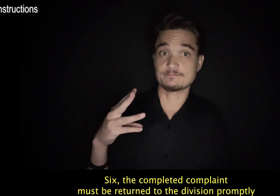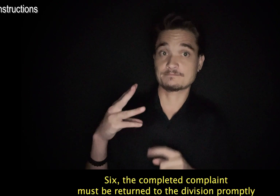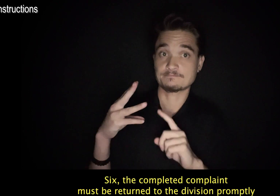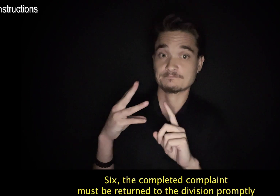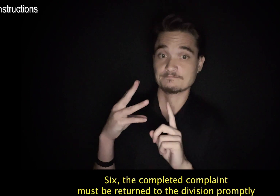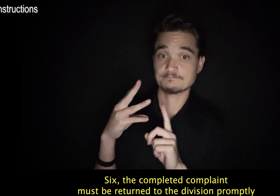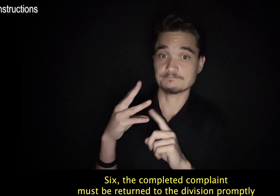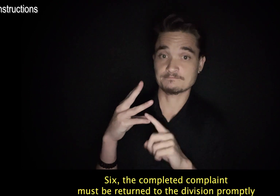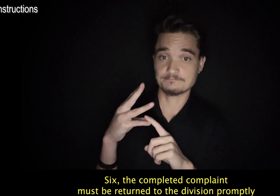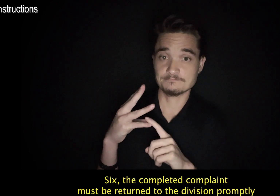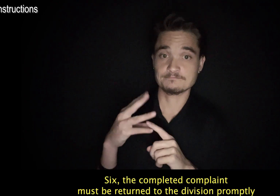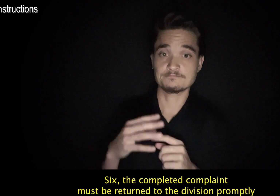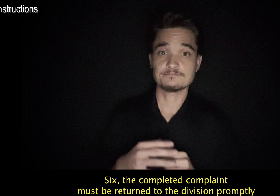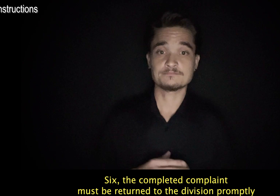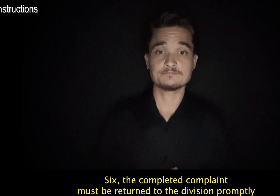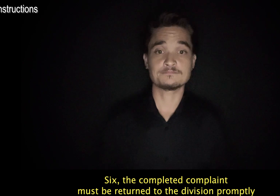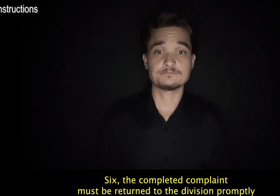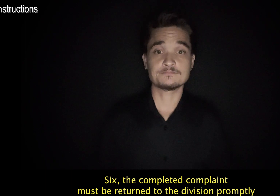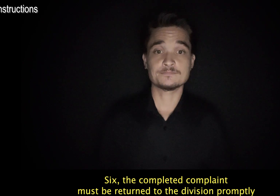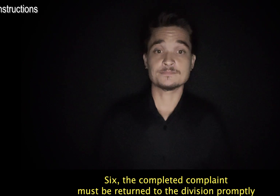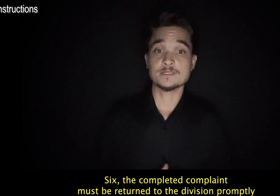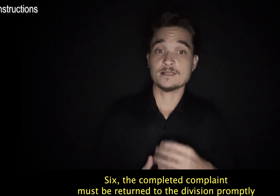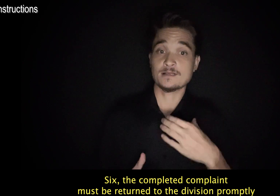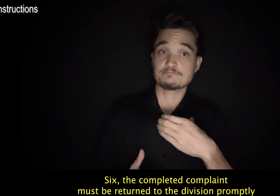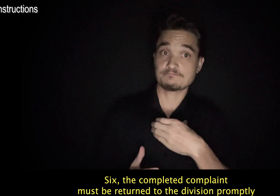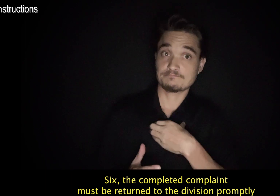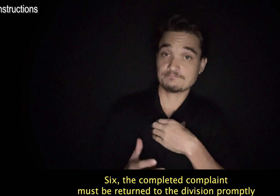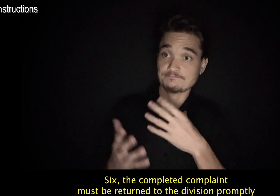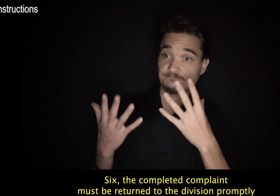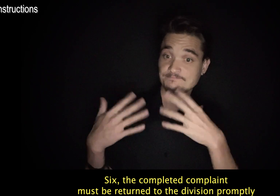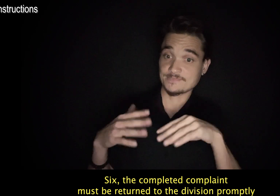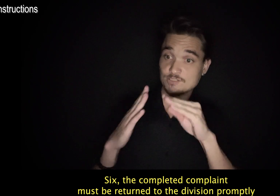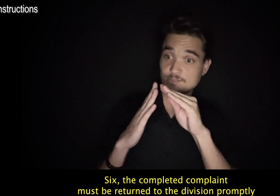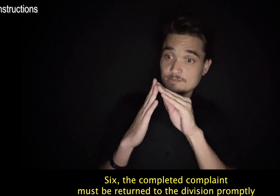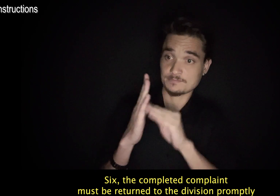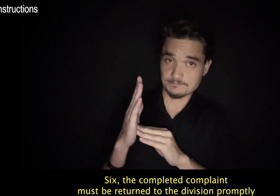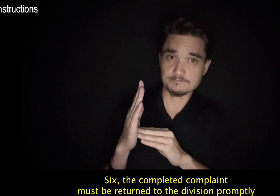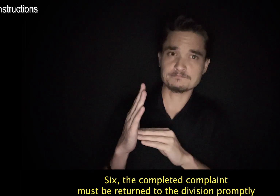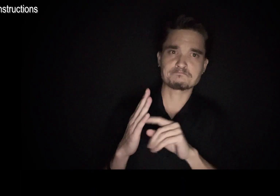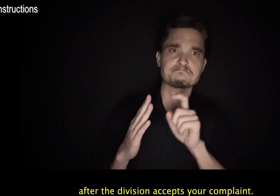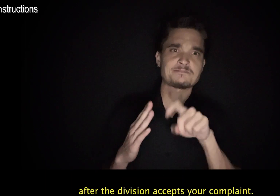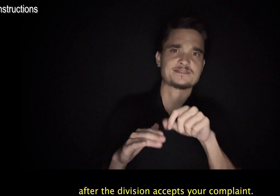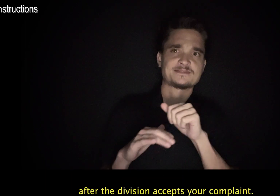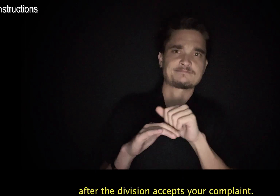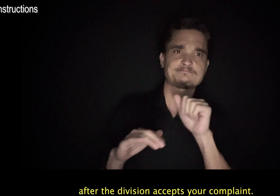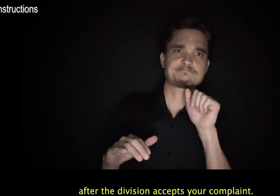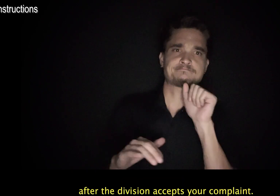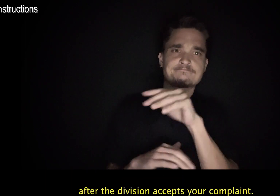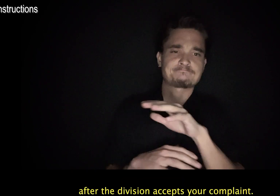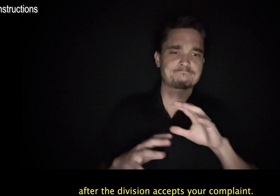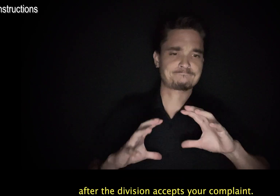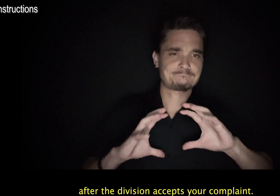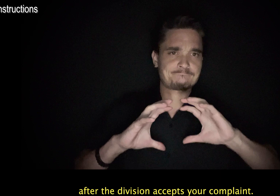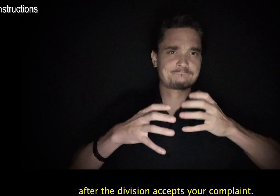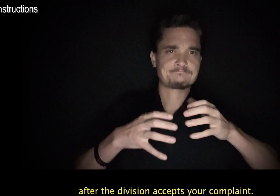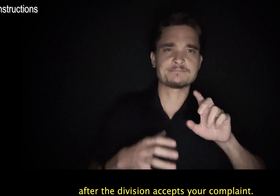Six, the completed complaint must be returned to the division promptly after the division accepts your complaint.